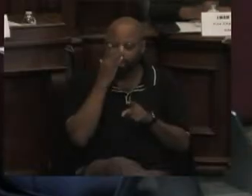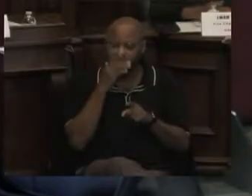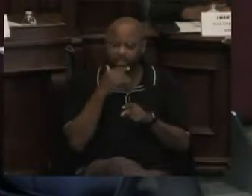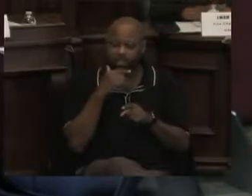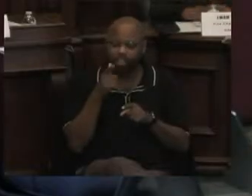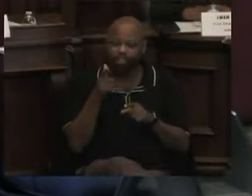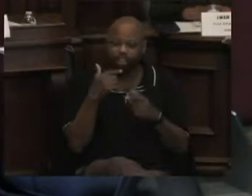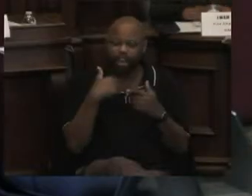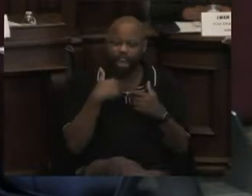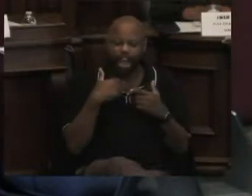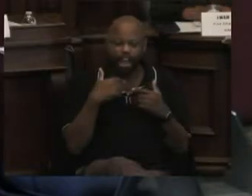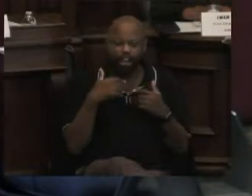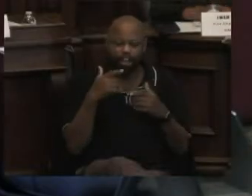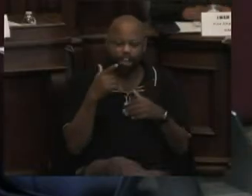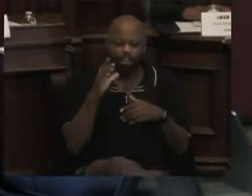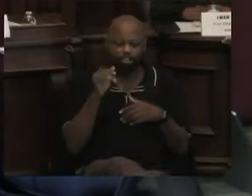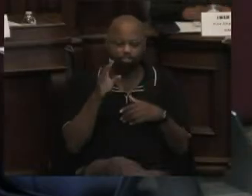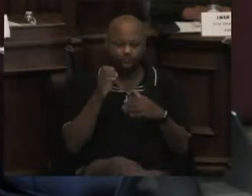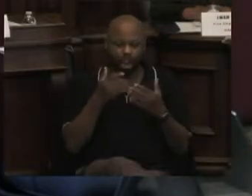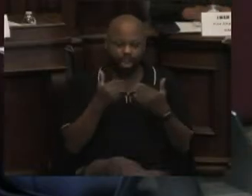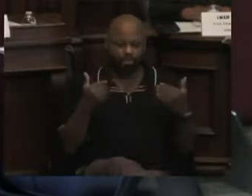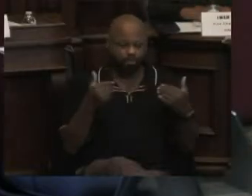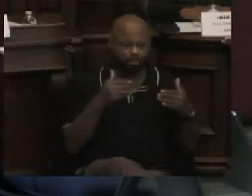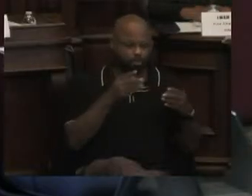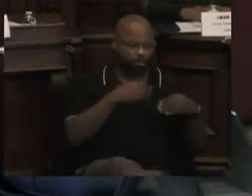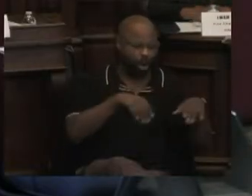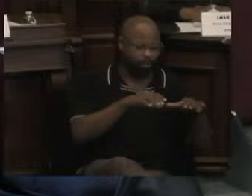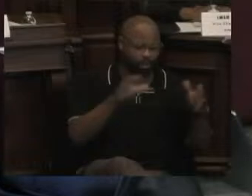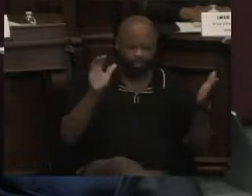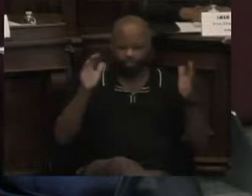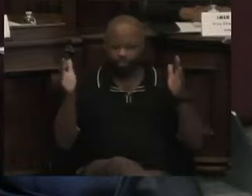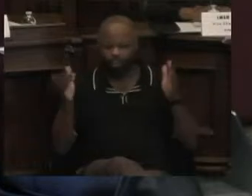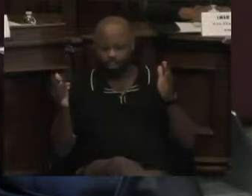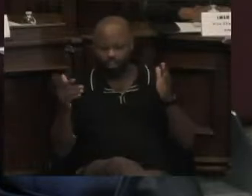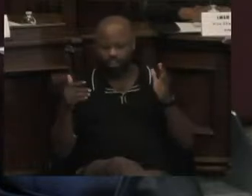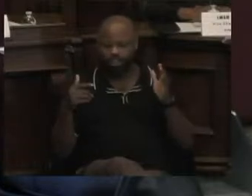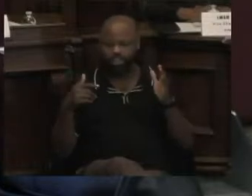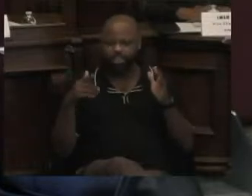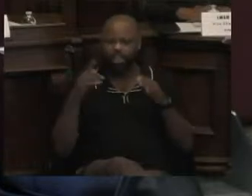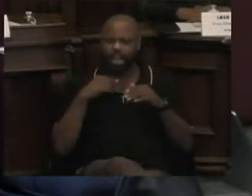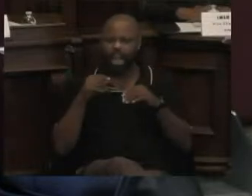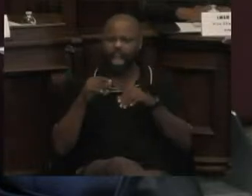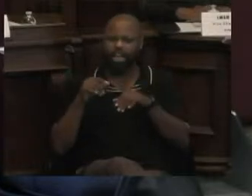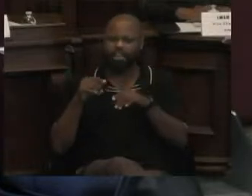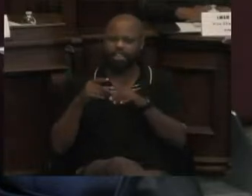also said that we should be disaggregating crime by